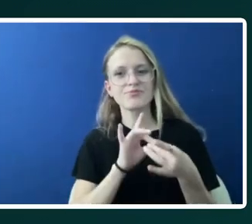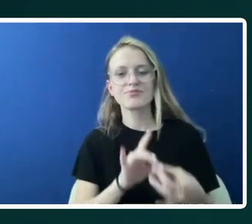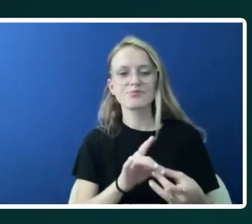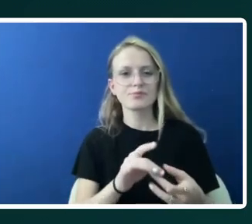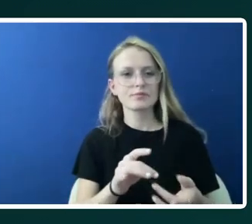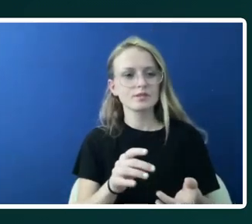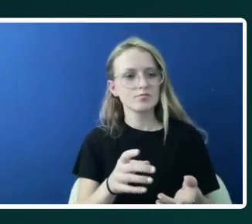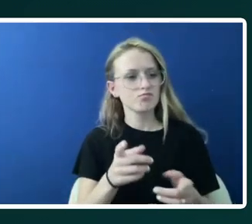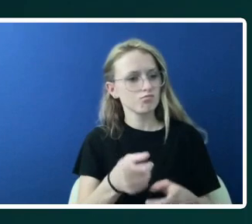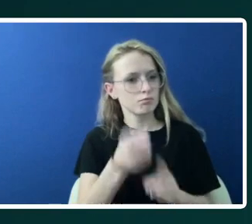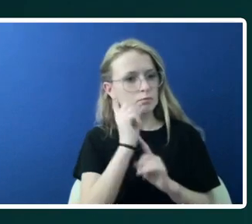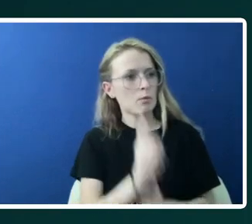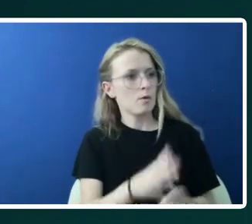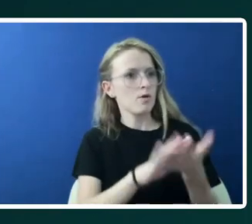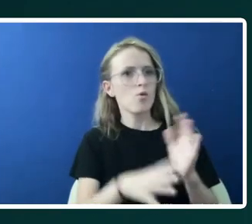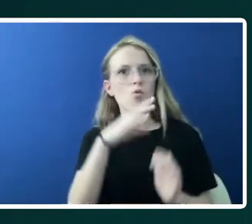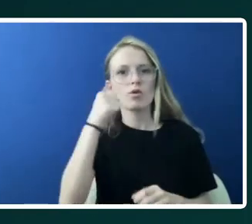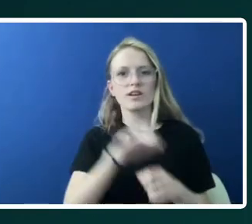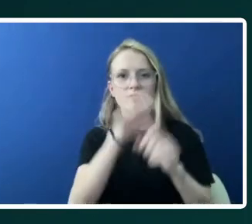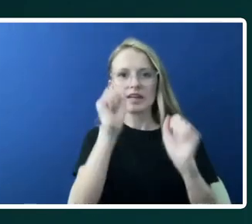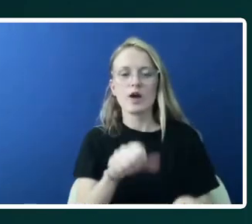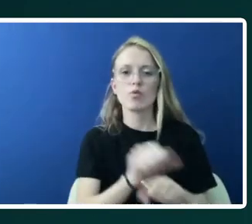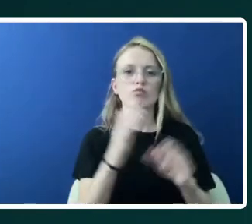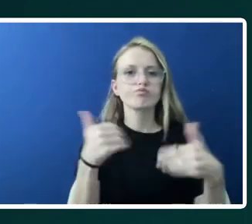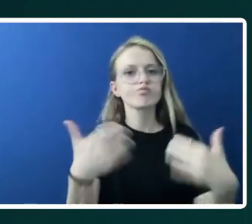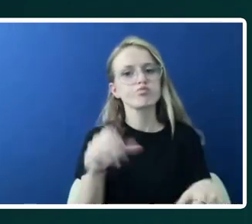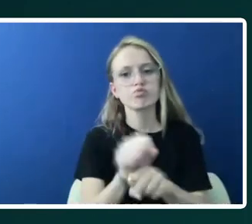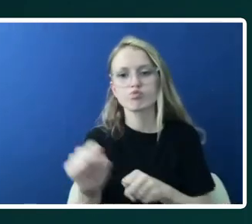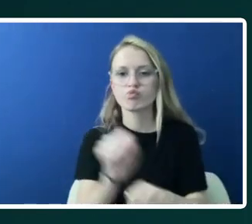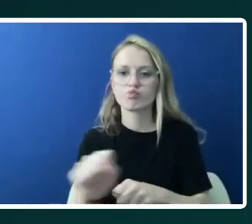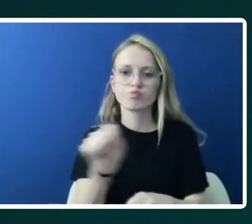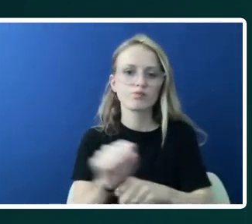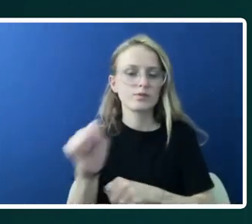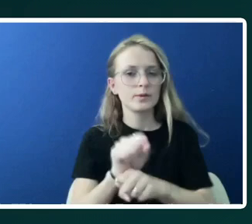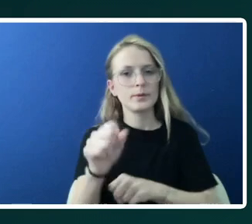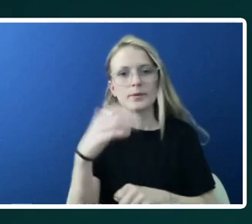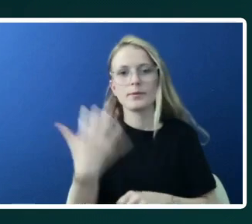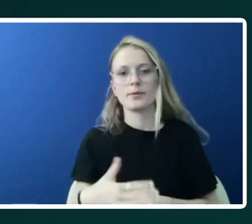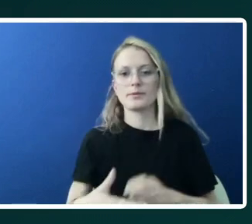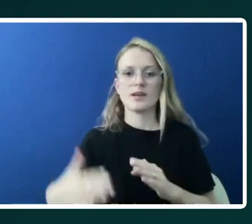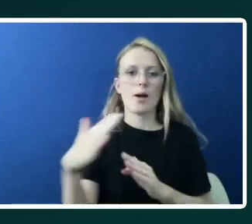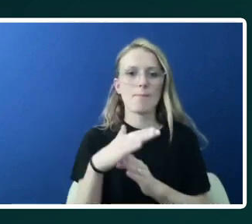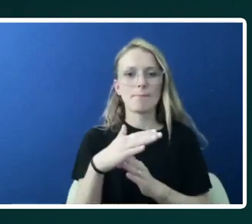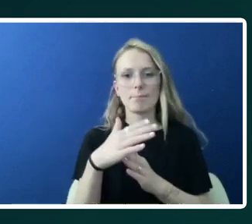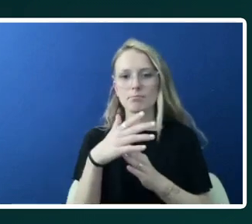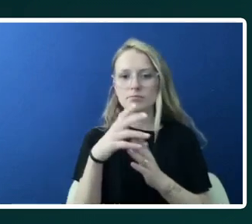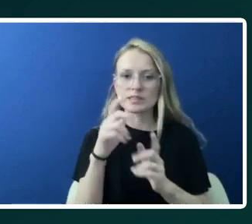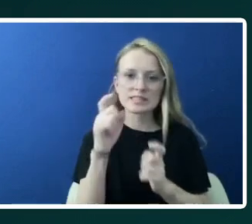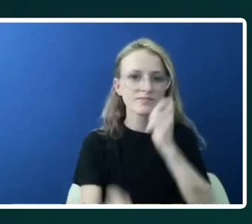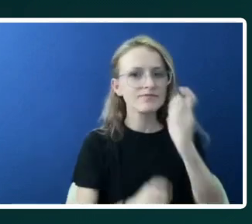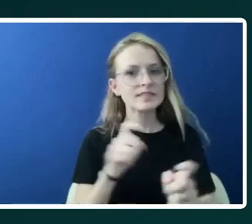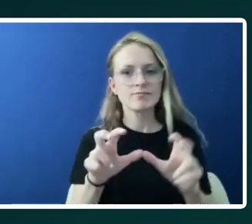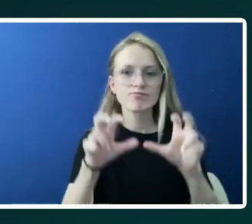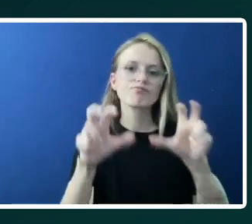then there's an infinite amount of giving that goes into serving the community," so personal, "In creating rapport between you and the community.